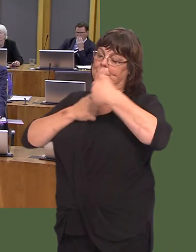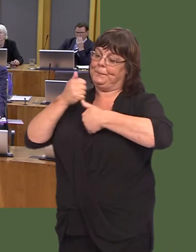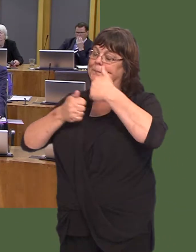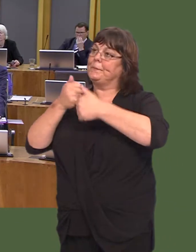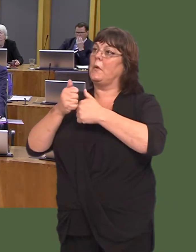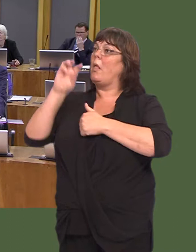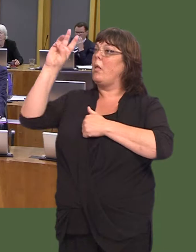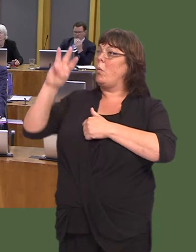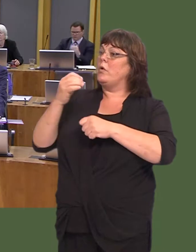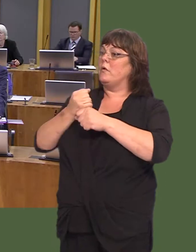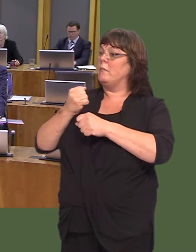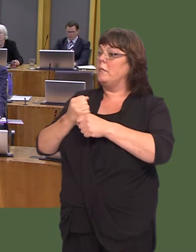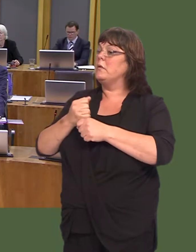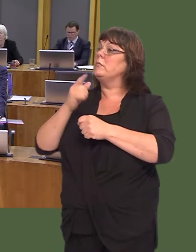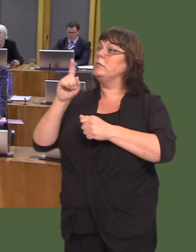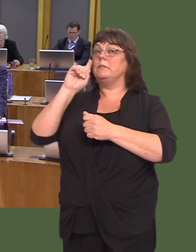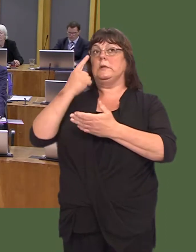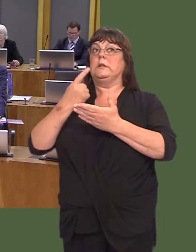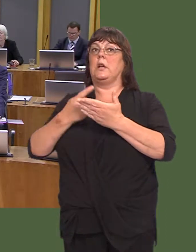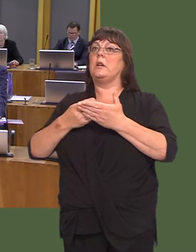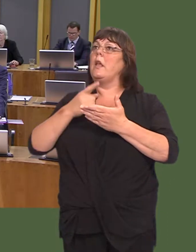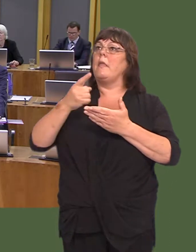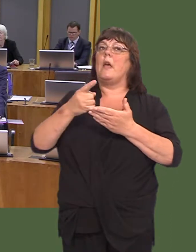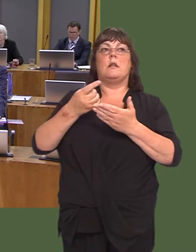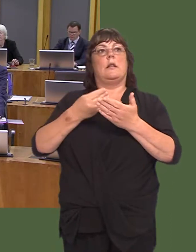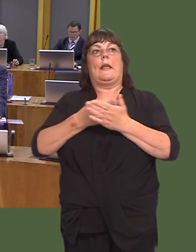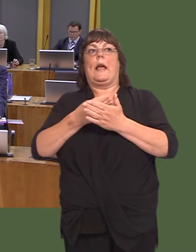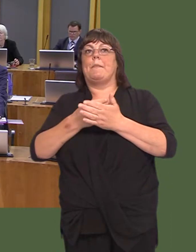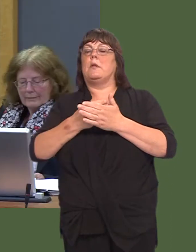Government on taking very early steps to deliver on this pledge to raise the capital limit